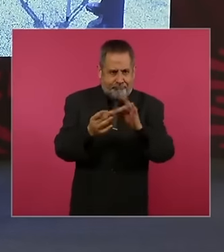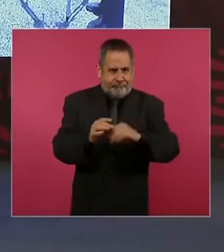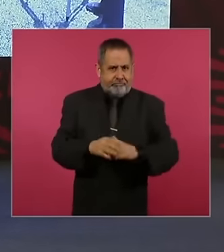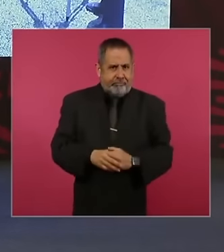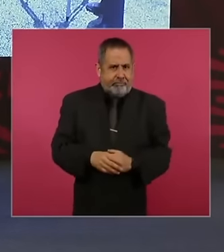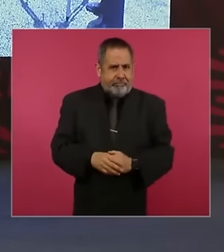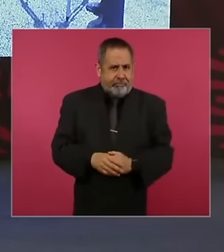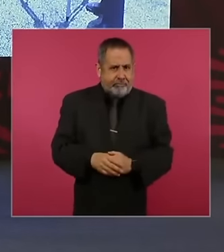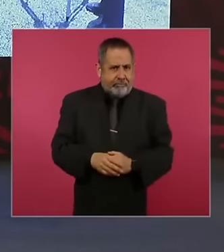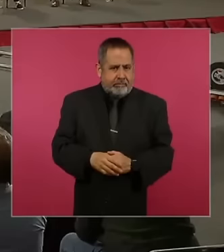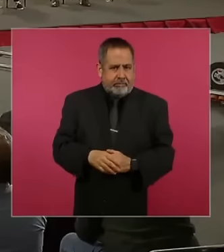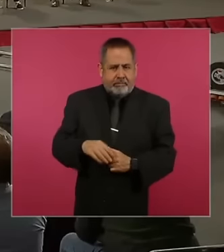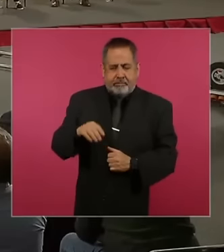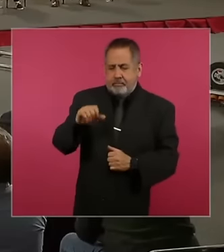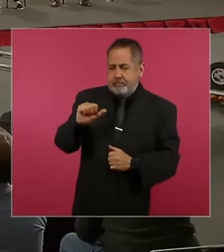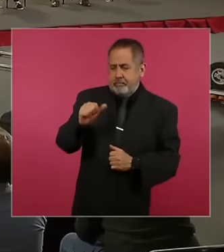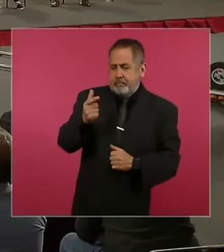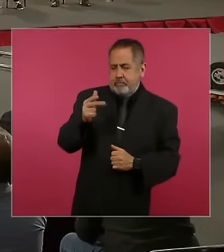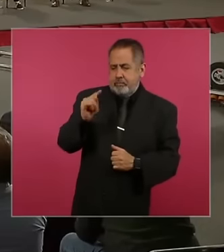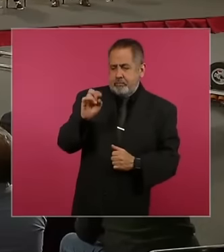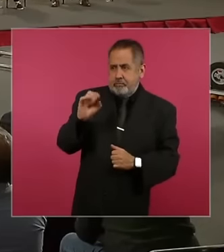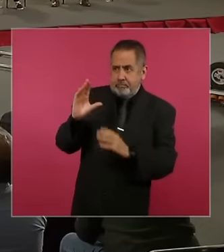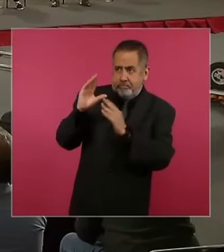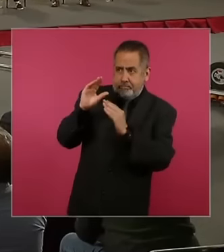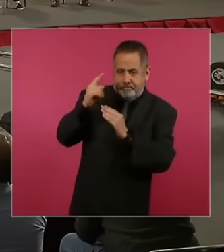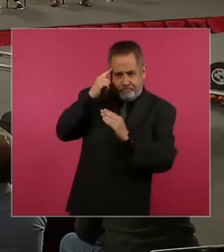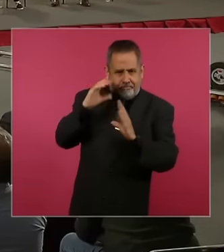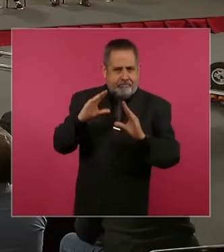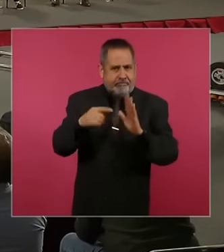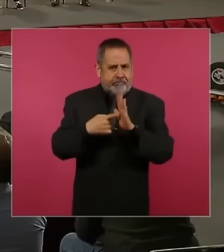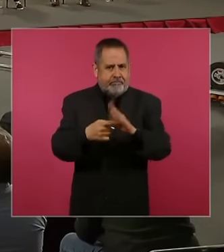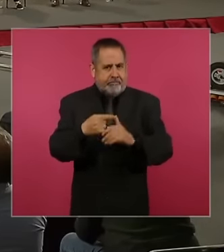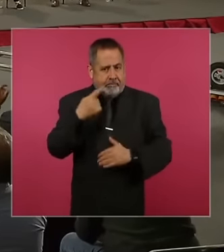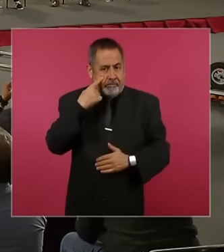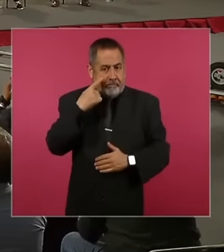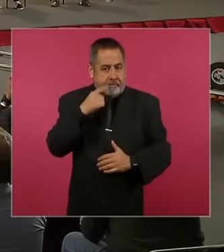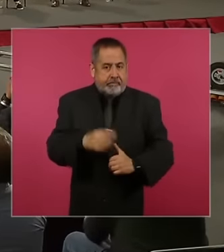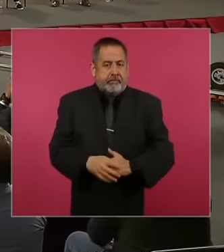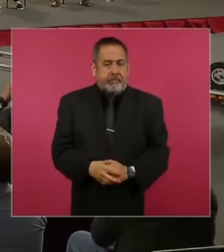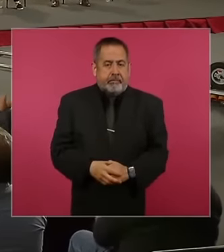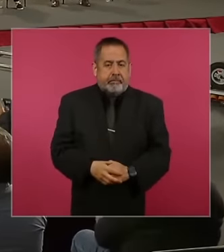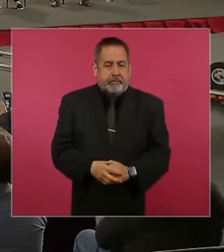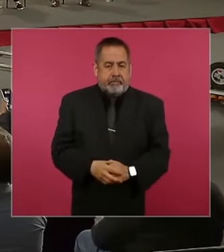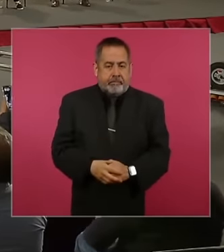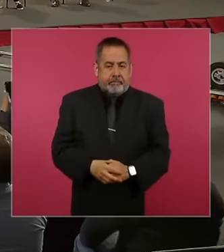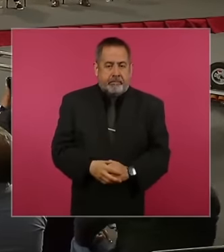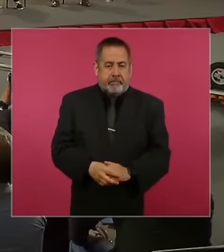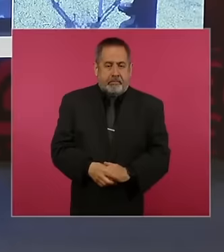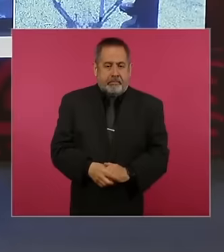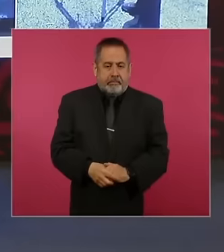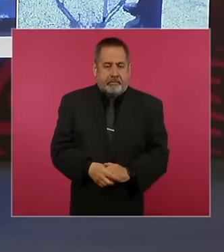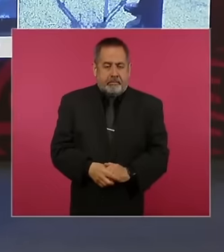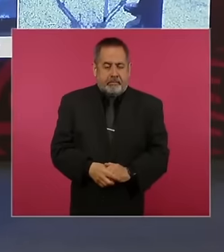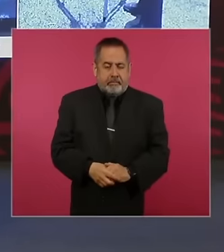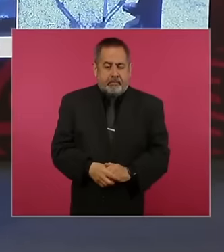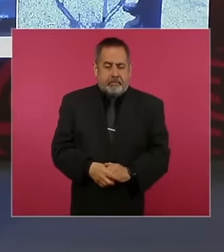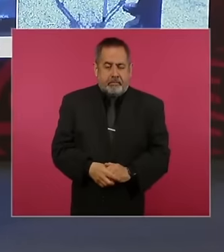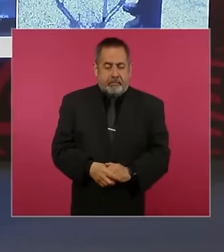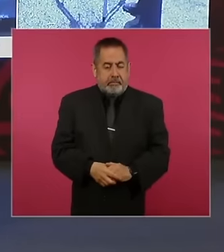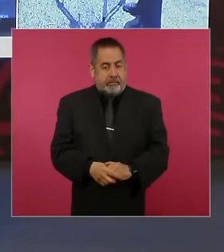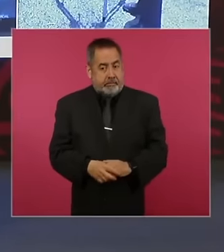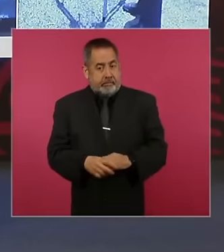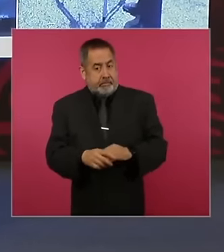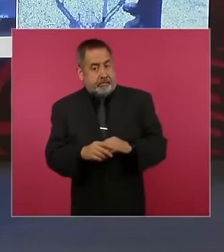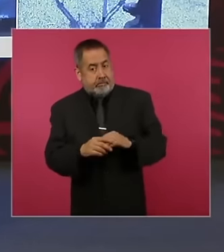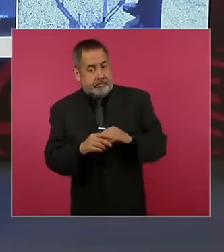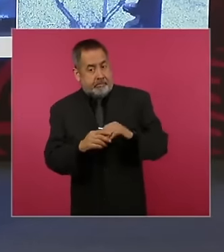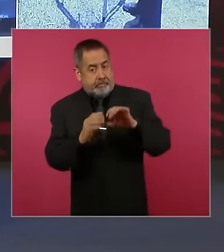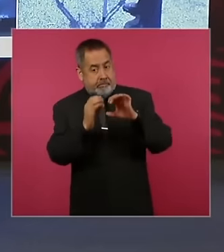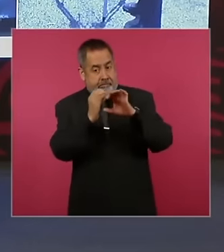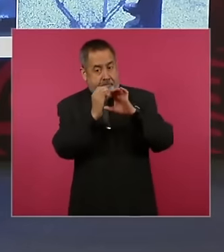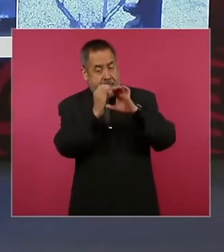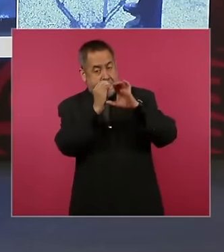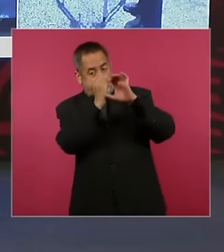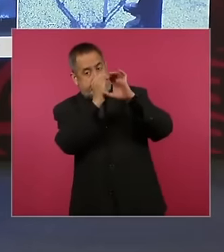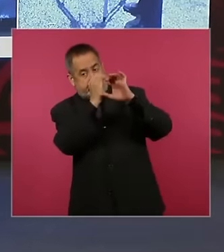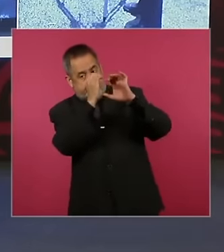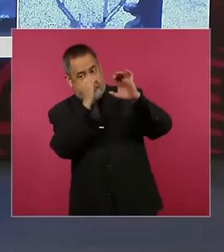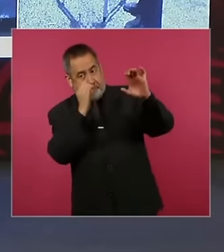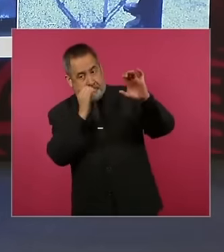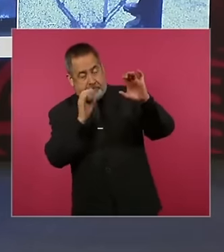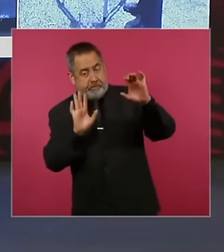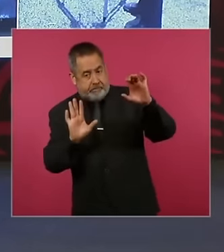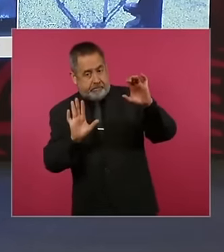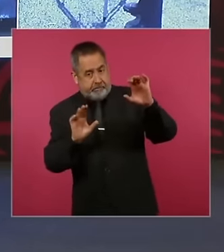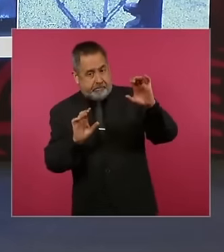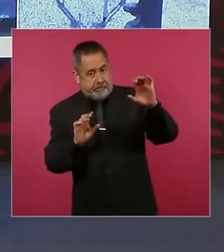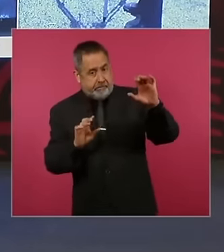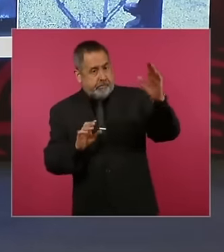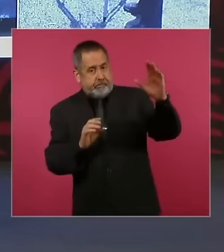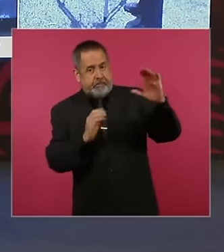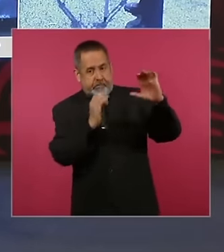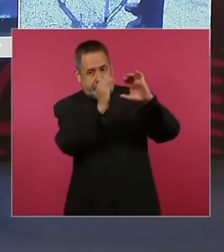is by Agustín Márquez, align this with the telescope on